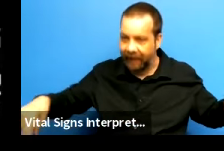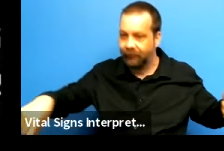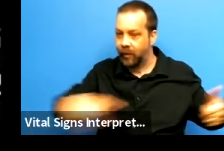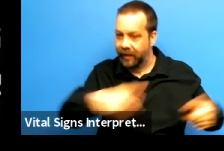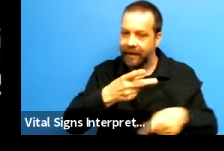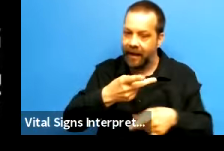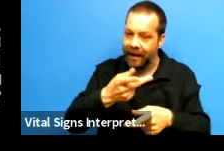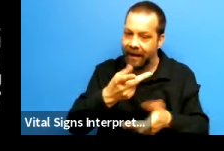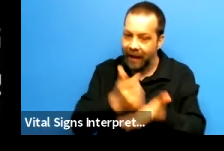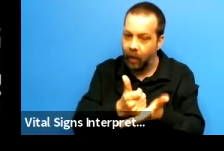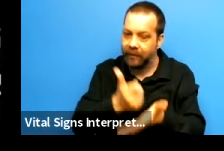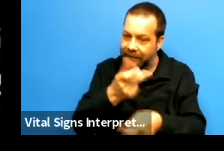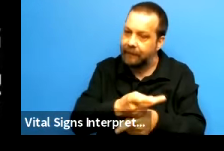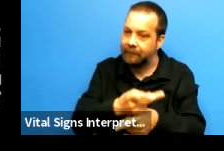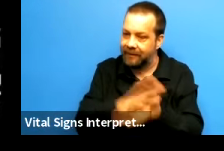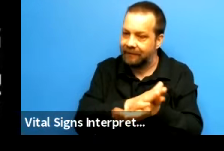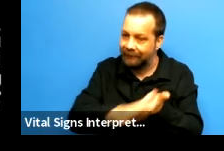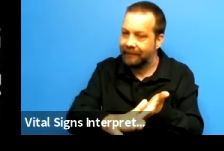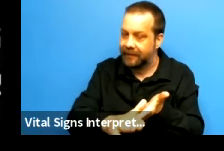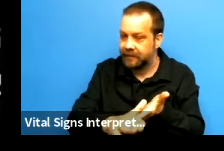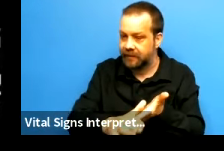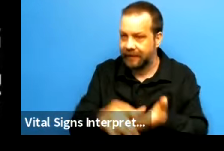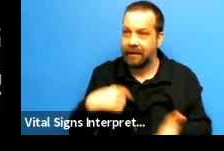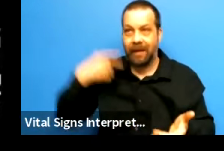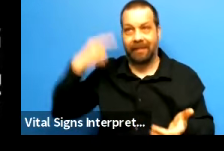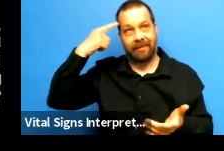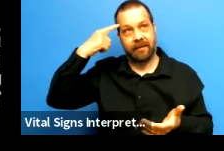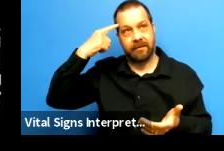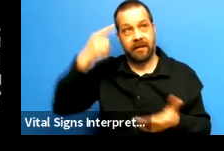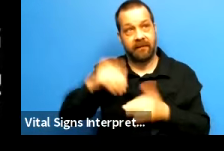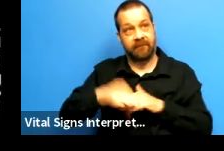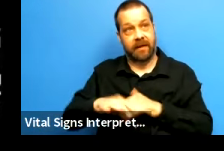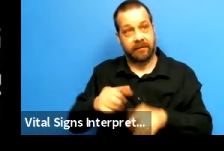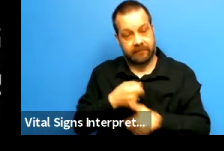because that is something that affects my life in a critical manner.